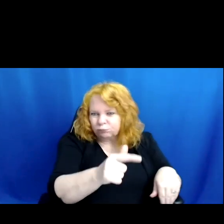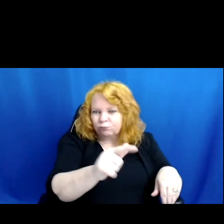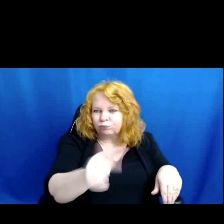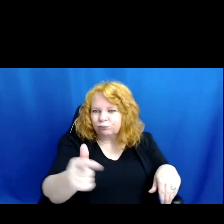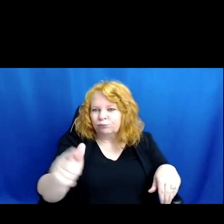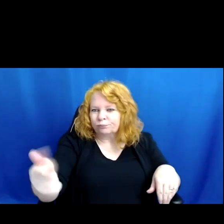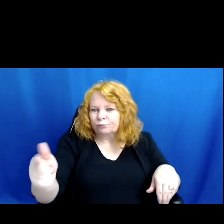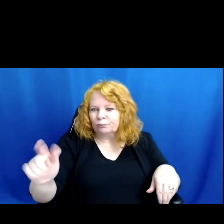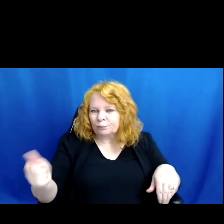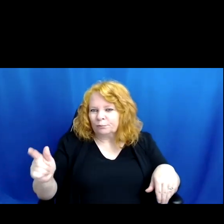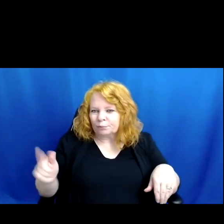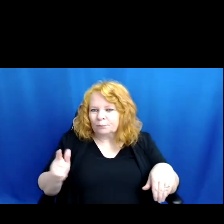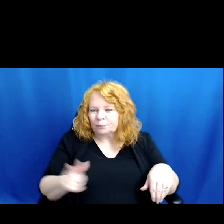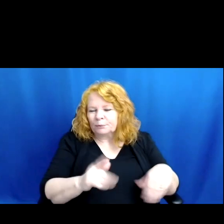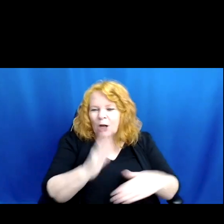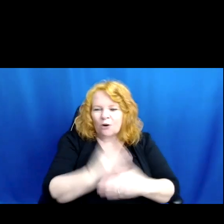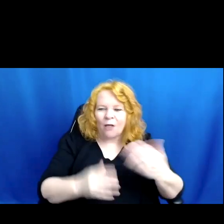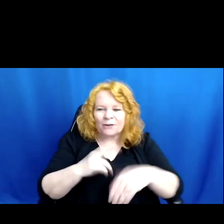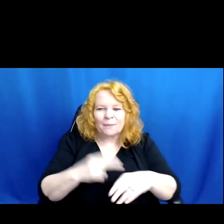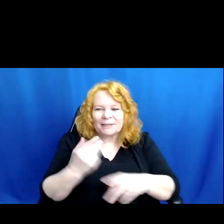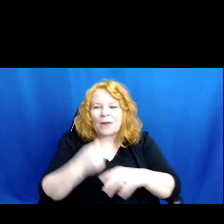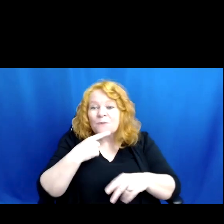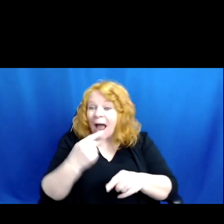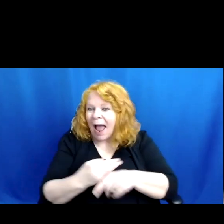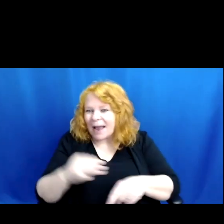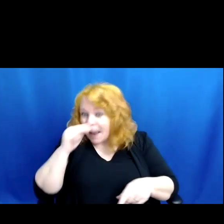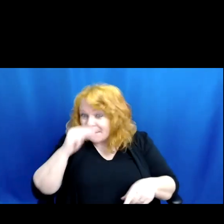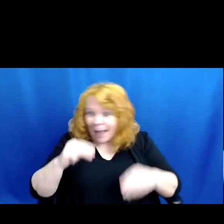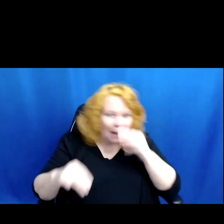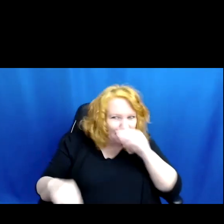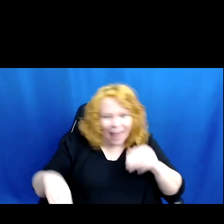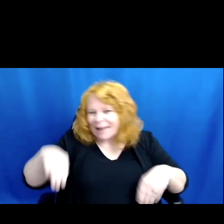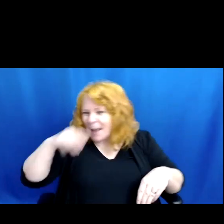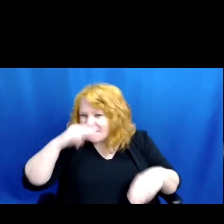name called out. So say it was Megan, I’d go Megan, Megan, hello Megan, Megan, Megan, hello Megan and